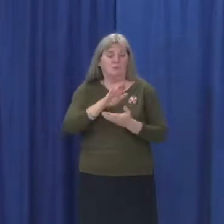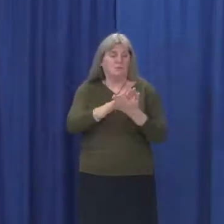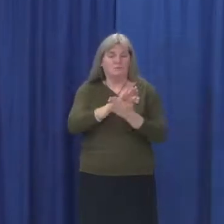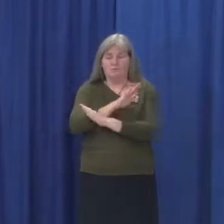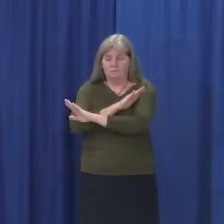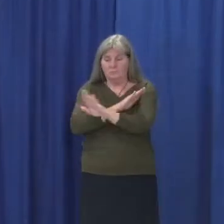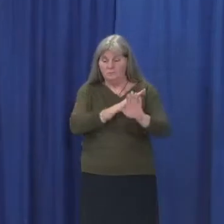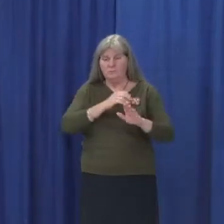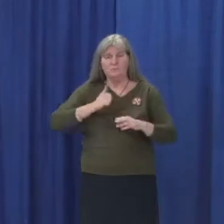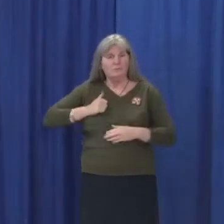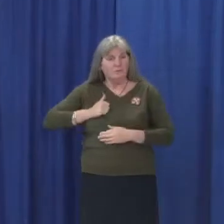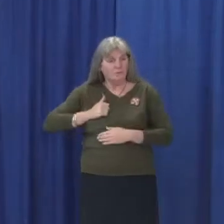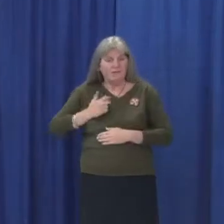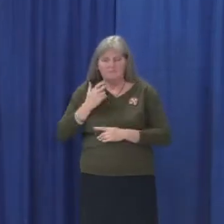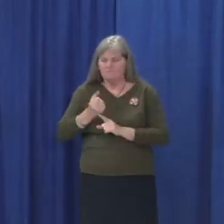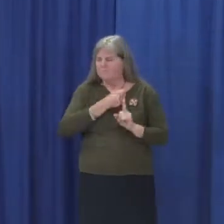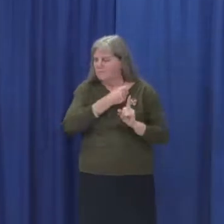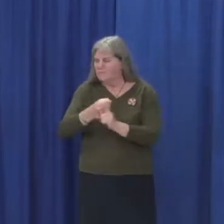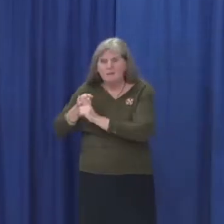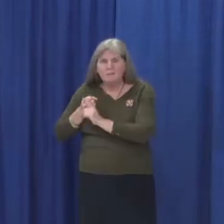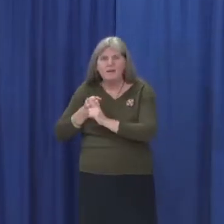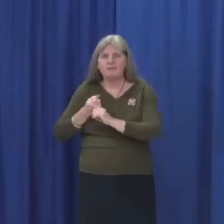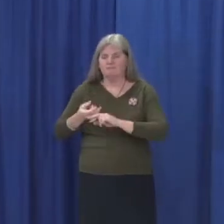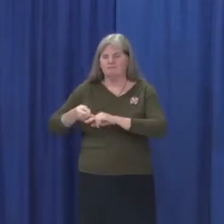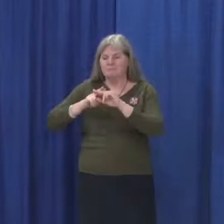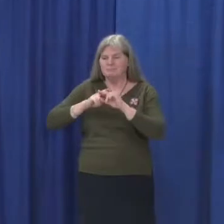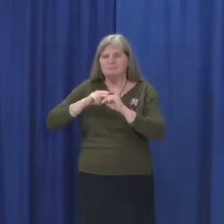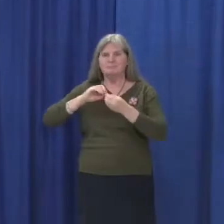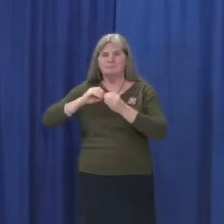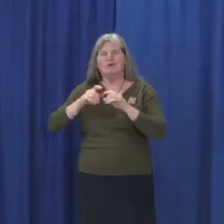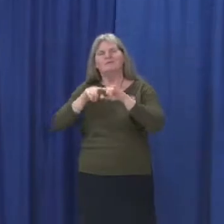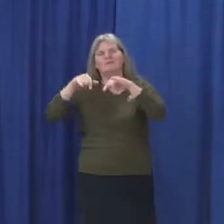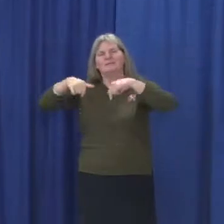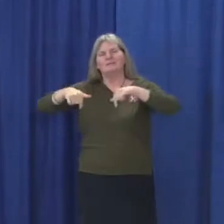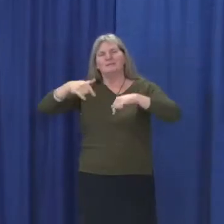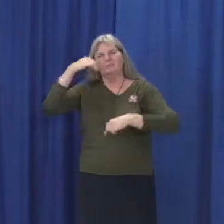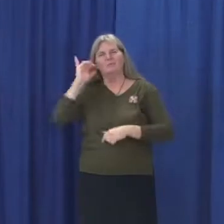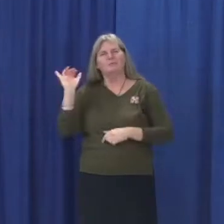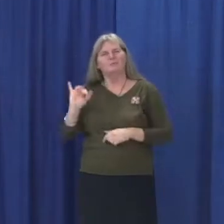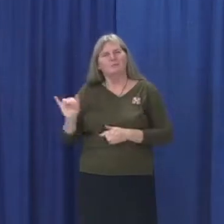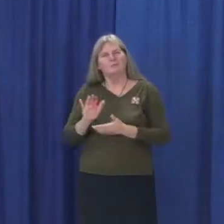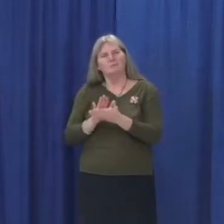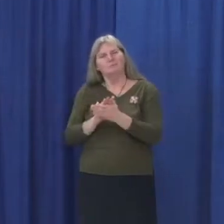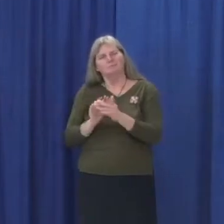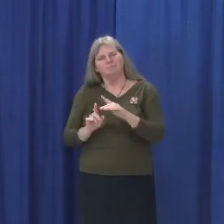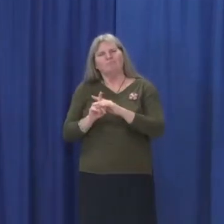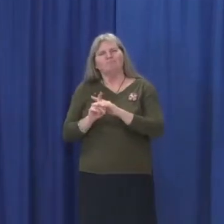Schools have been impacted by cases including in the territory.